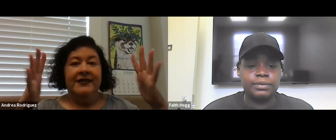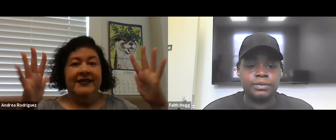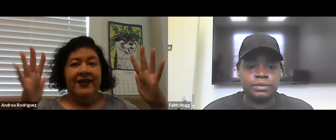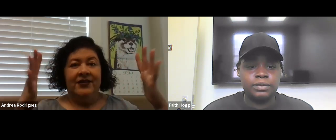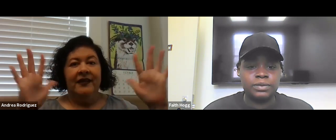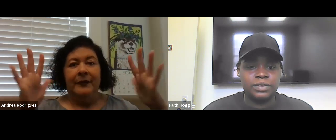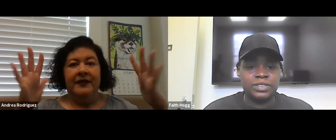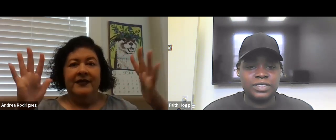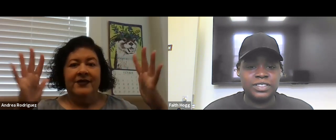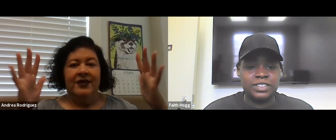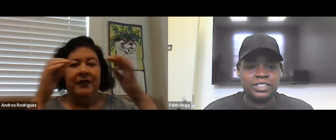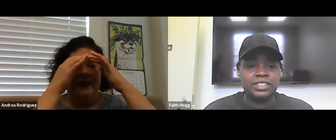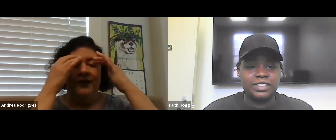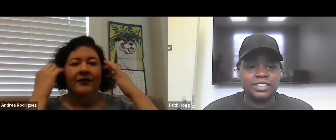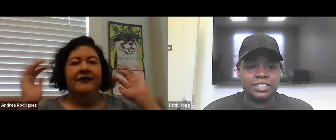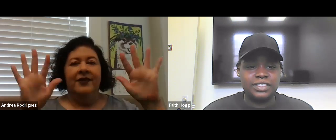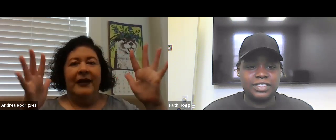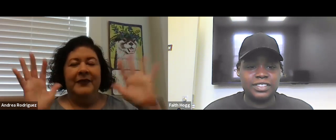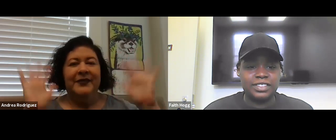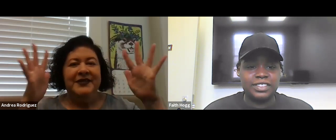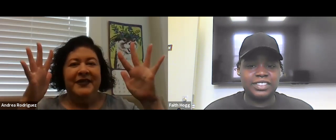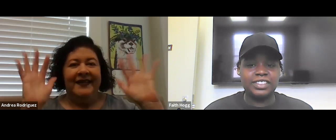is actually clapping. This is showing that you're you're clapping. So I do that a lot.